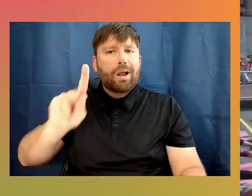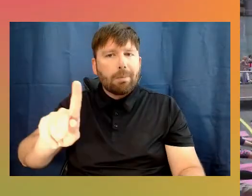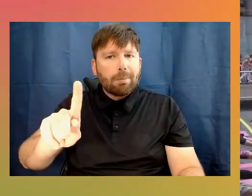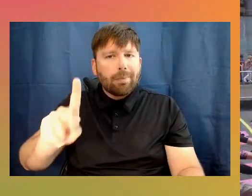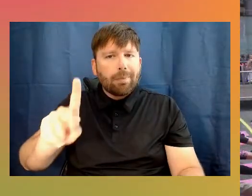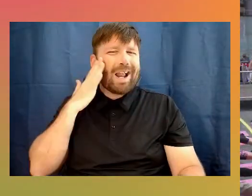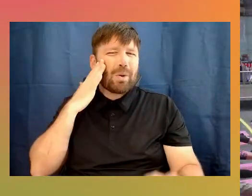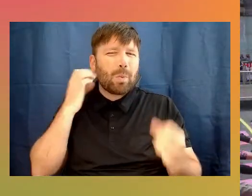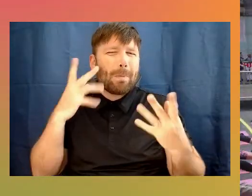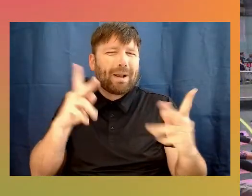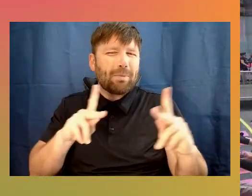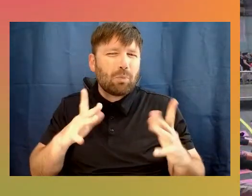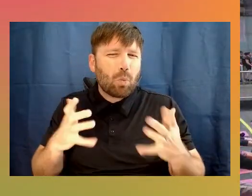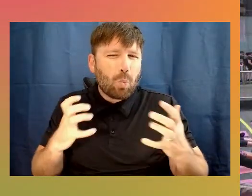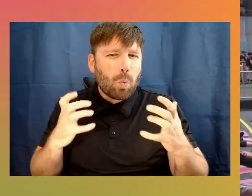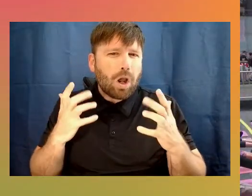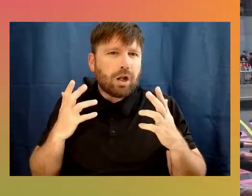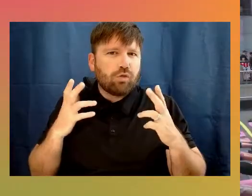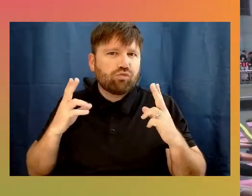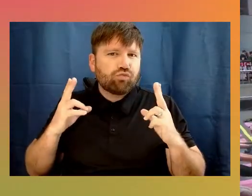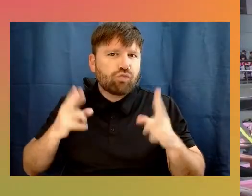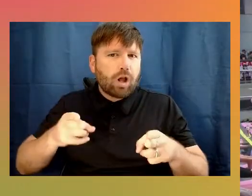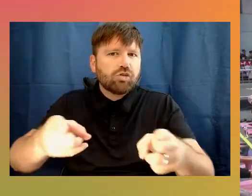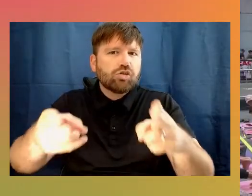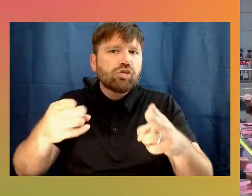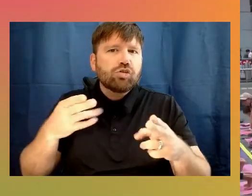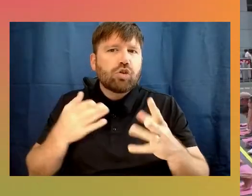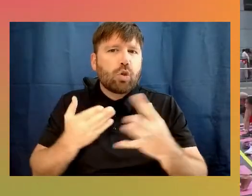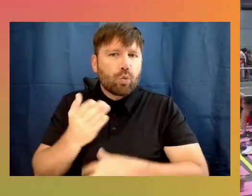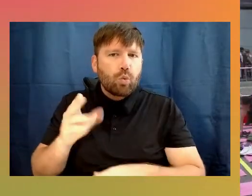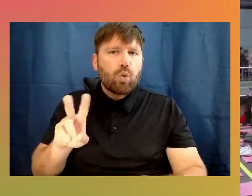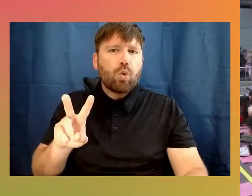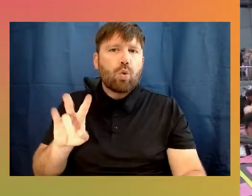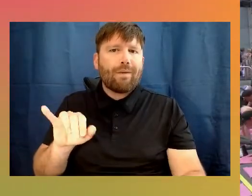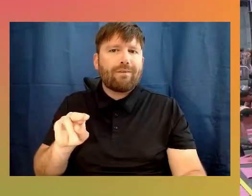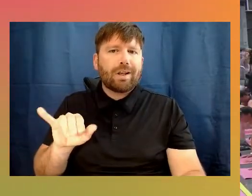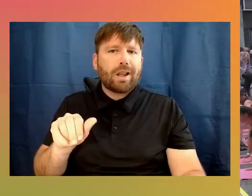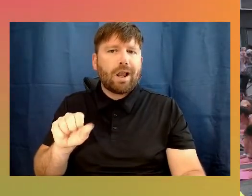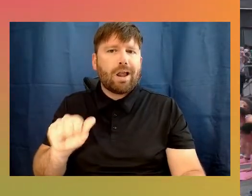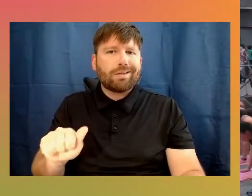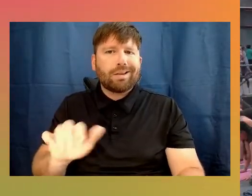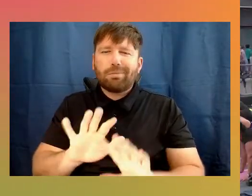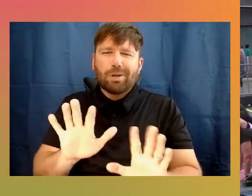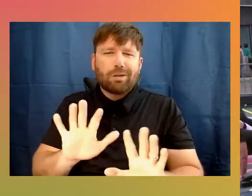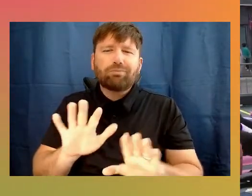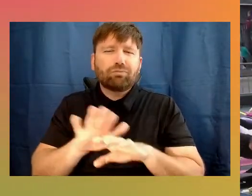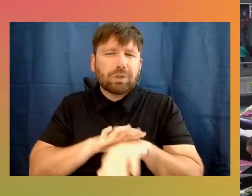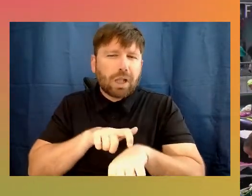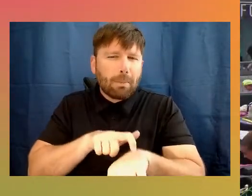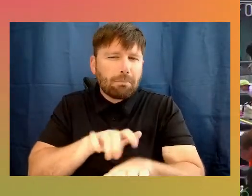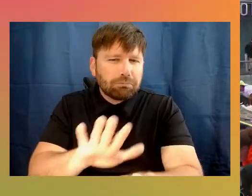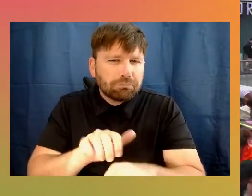FLAT BACK LENGTHEN. I KNOW THE TENDENCY IS TO WANT